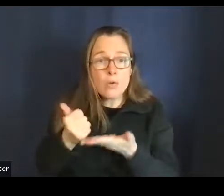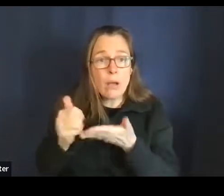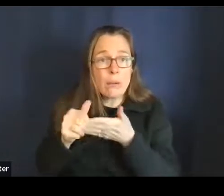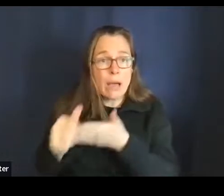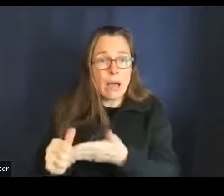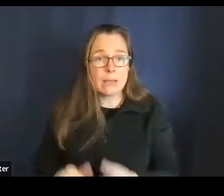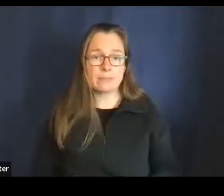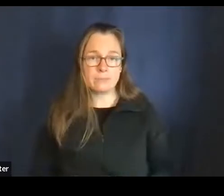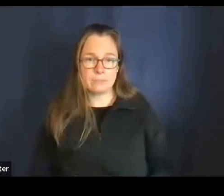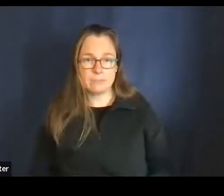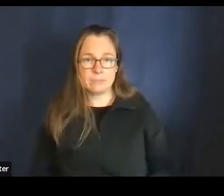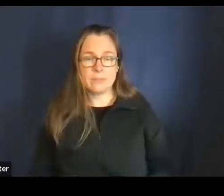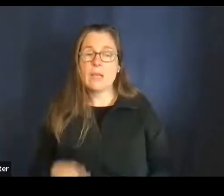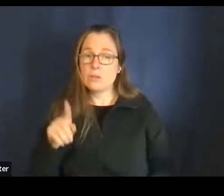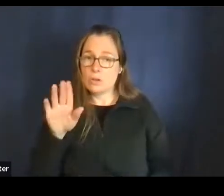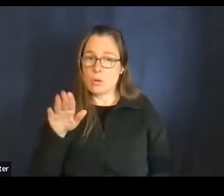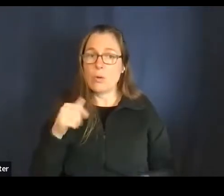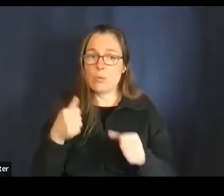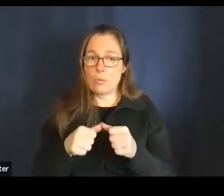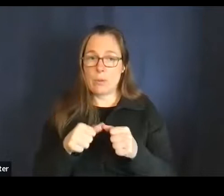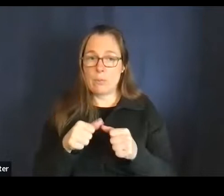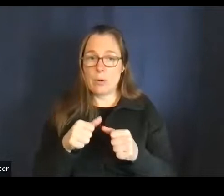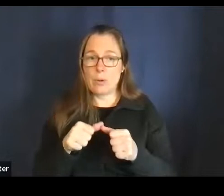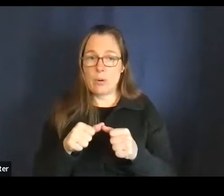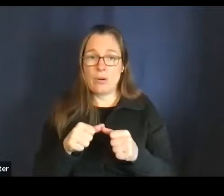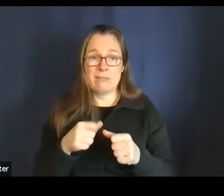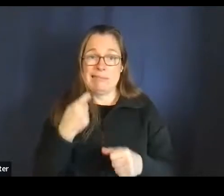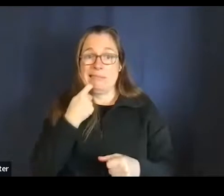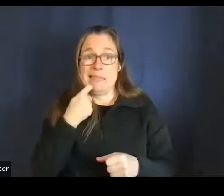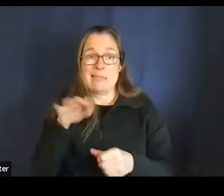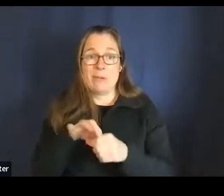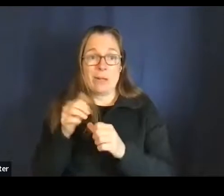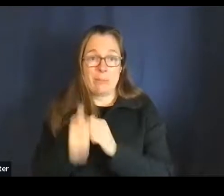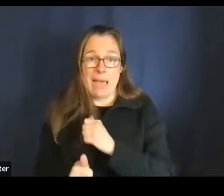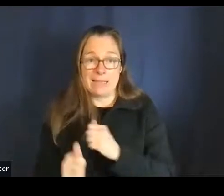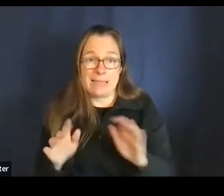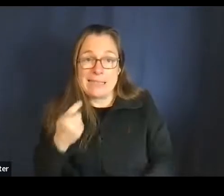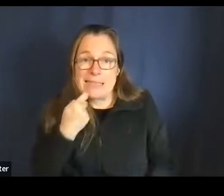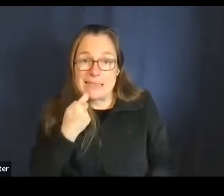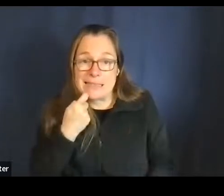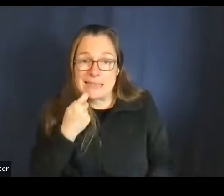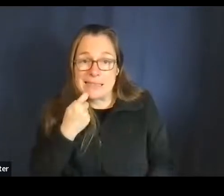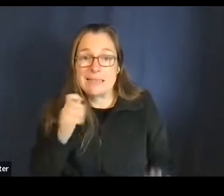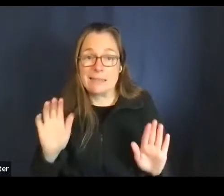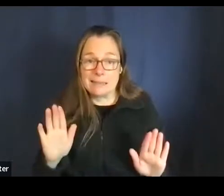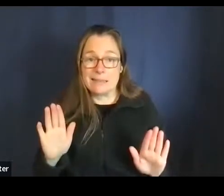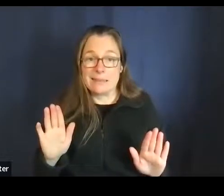And let me just remind you, we're not even 24 hours after the vote. So we and we absolutely have a deadline